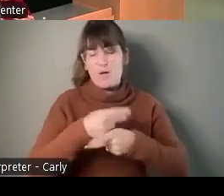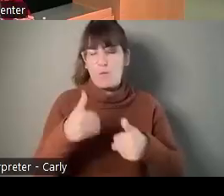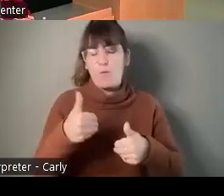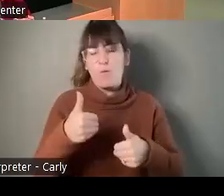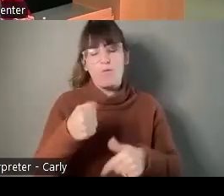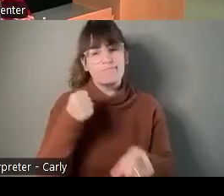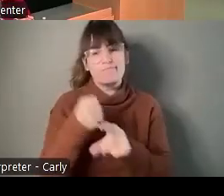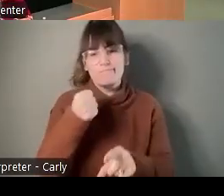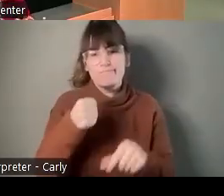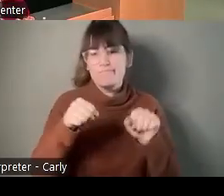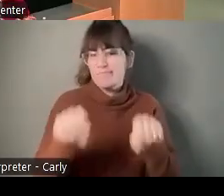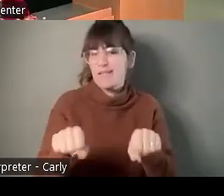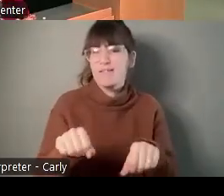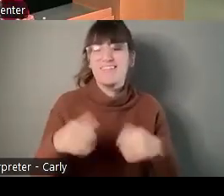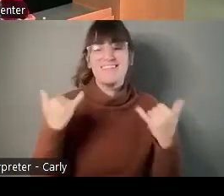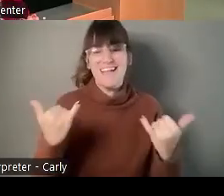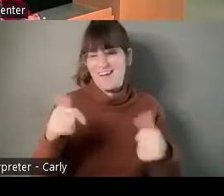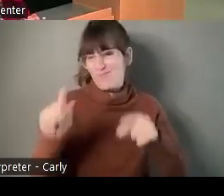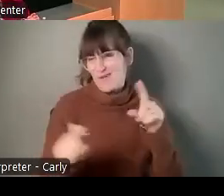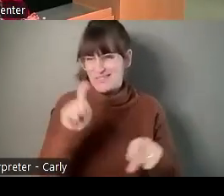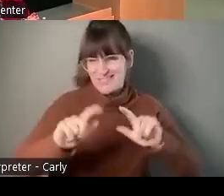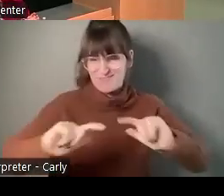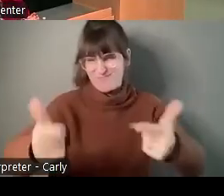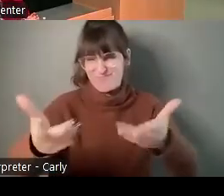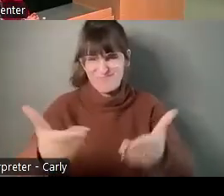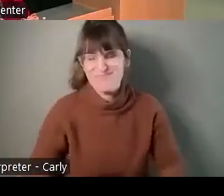thank you for your attention. Let's entertain some questions. I've got a couple on Zoom. I'll read